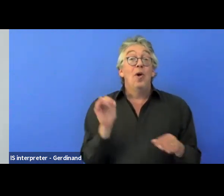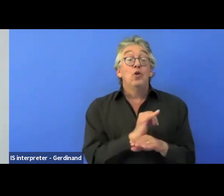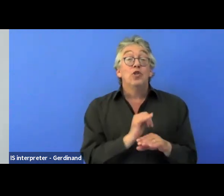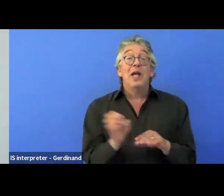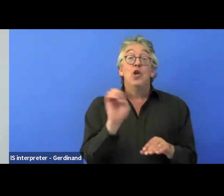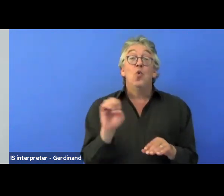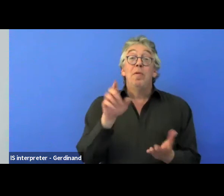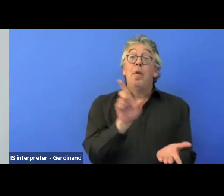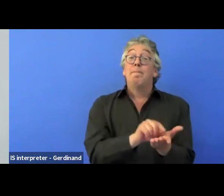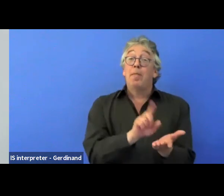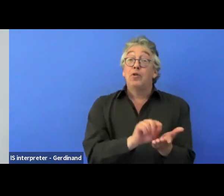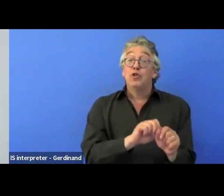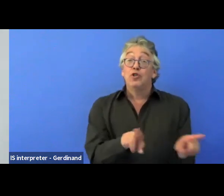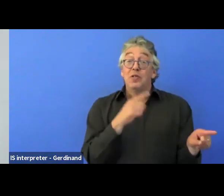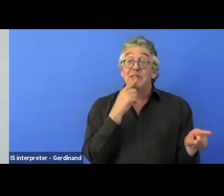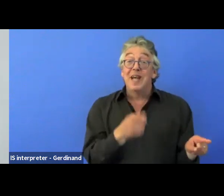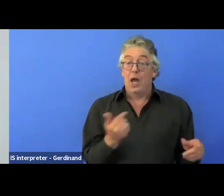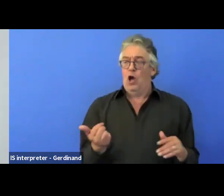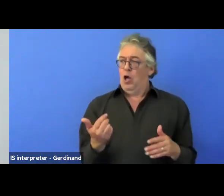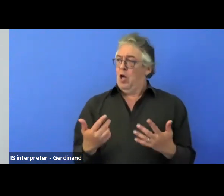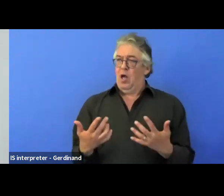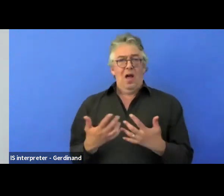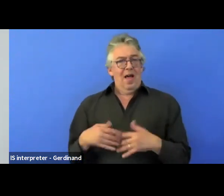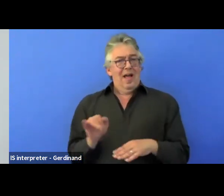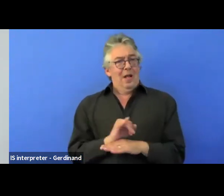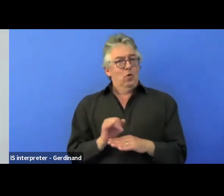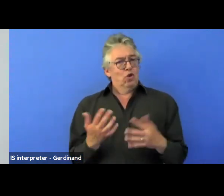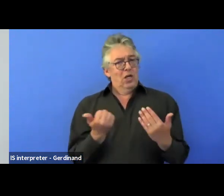the industry standards already comply with the requirements of the Act.